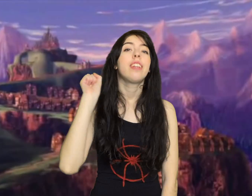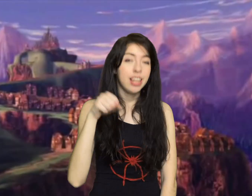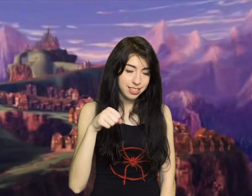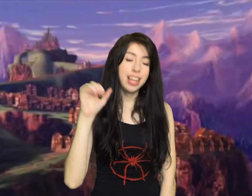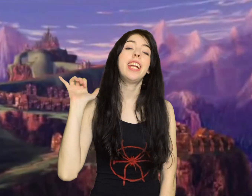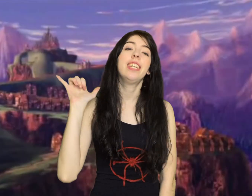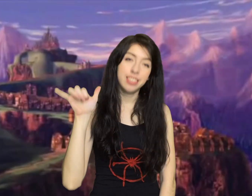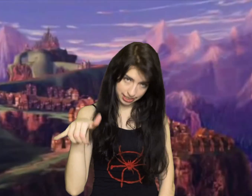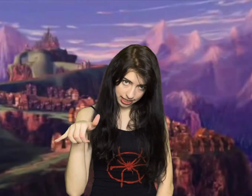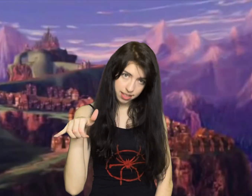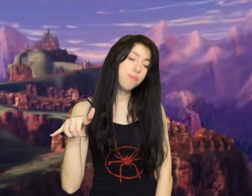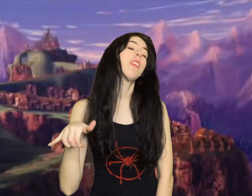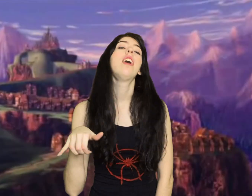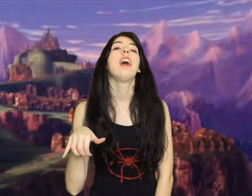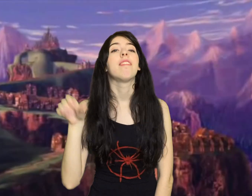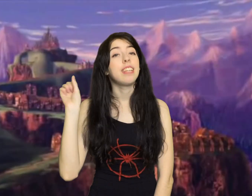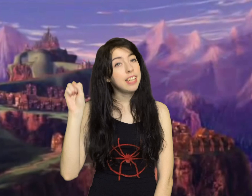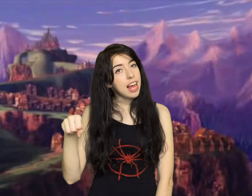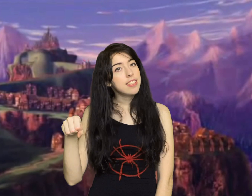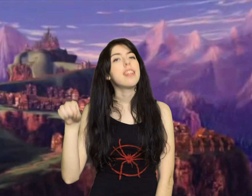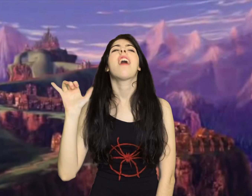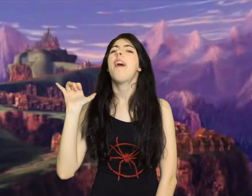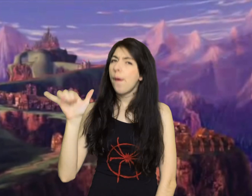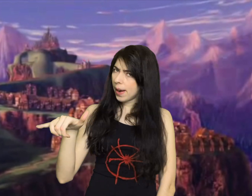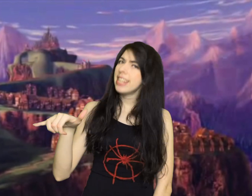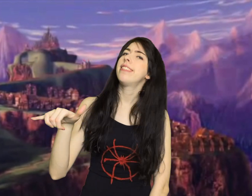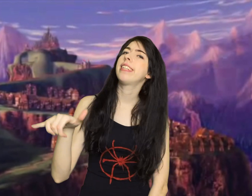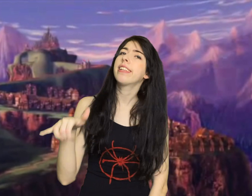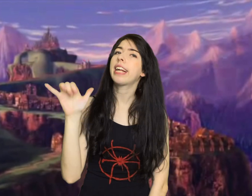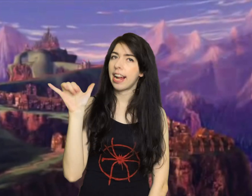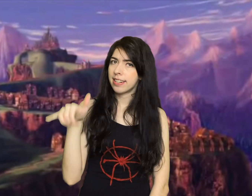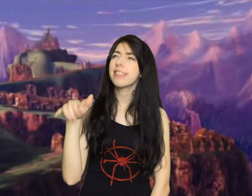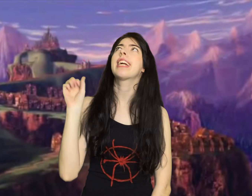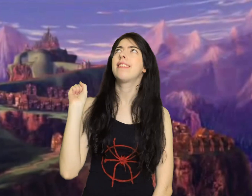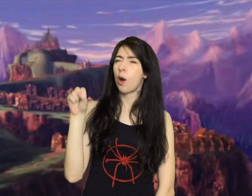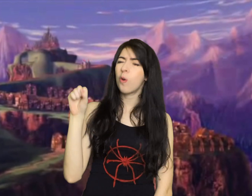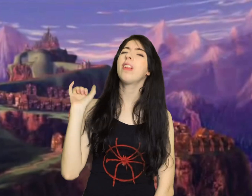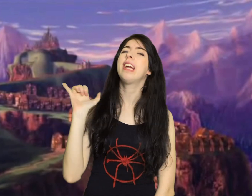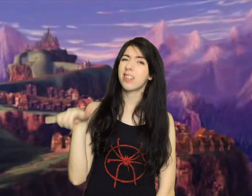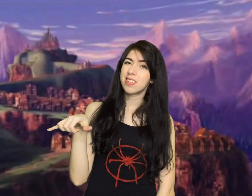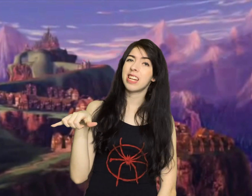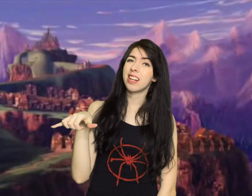YES I-CAN-SEE have YES and OH-I-SEE like i under- like totally understand